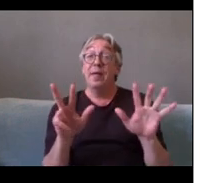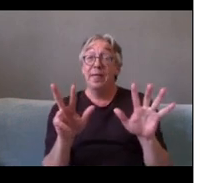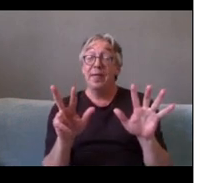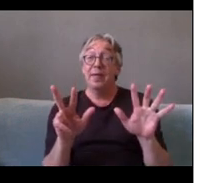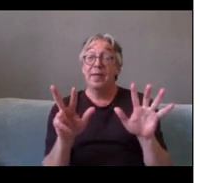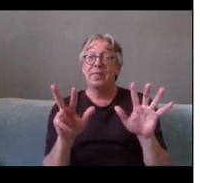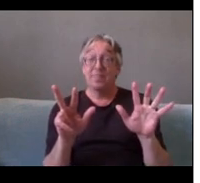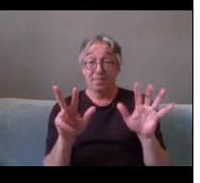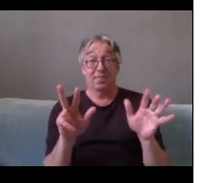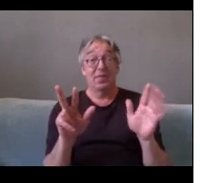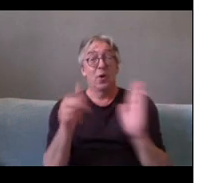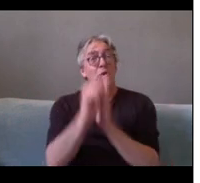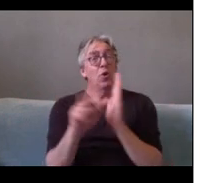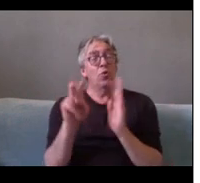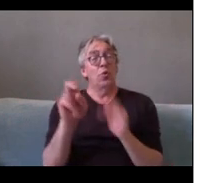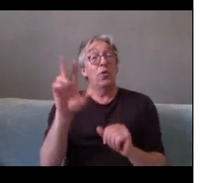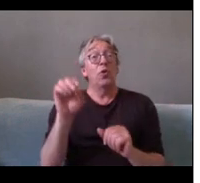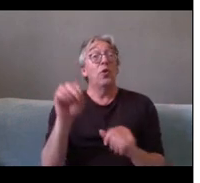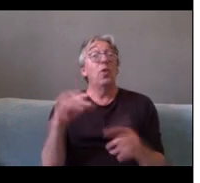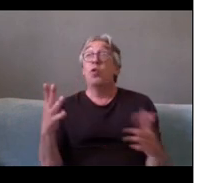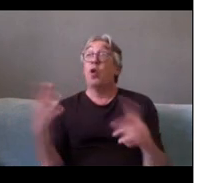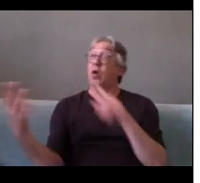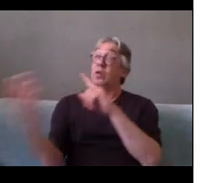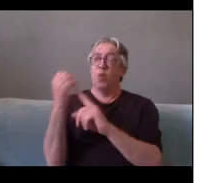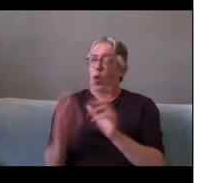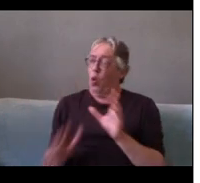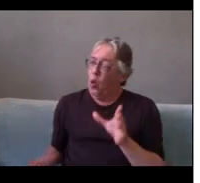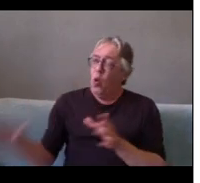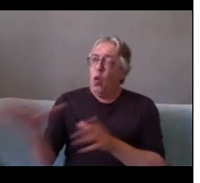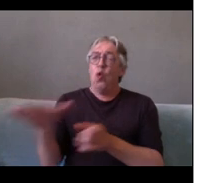achieve full and productive employment and decent work for all.